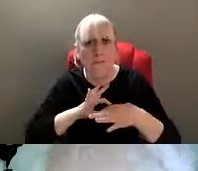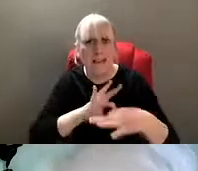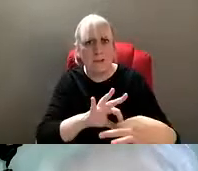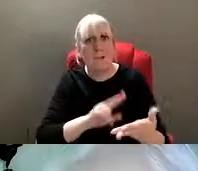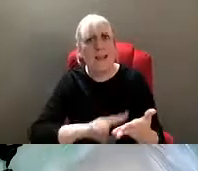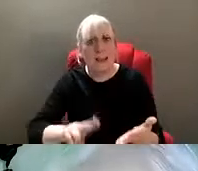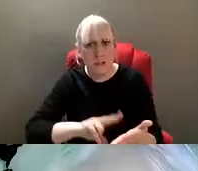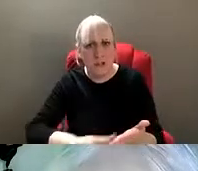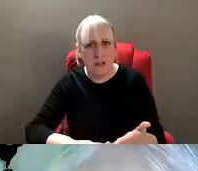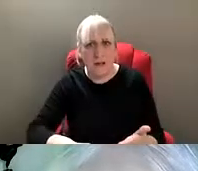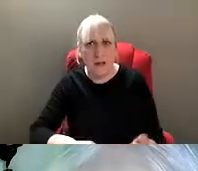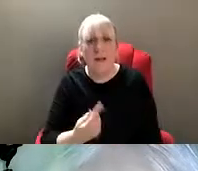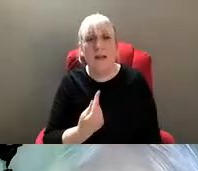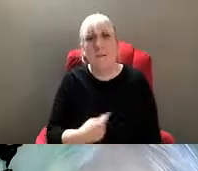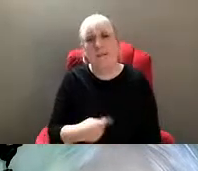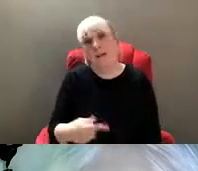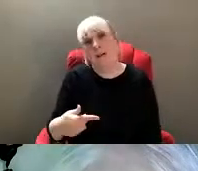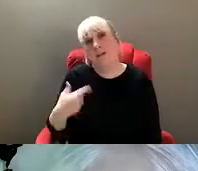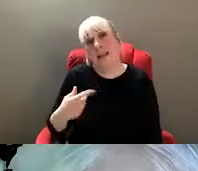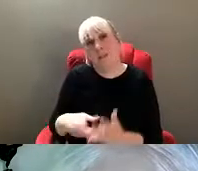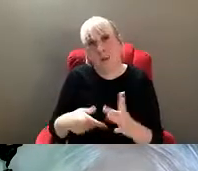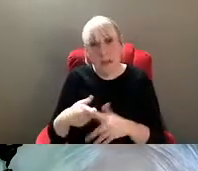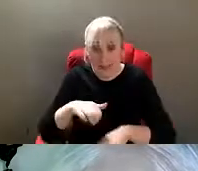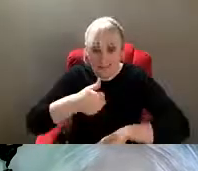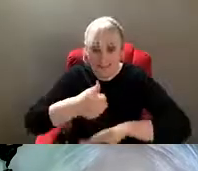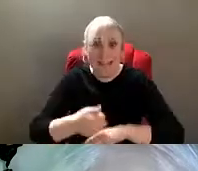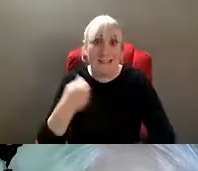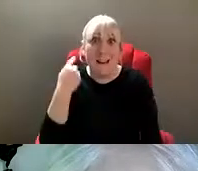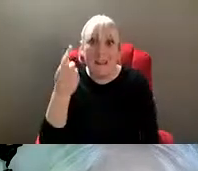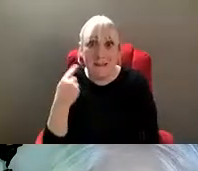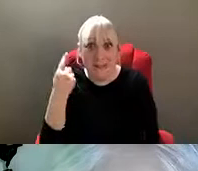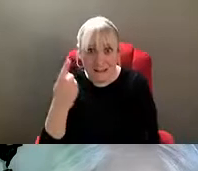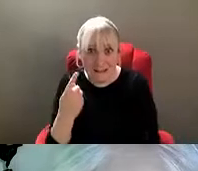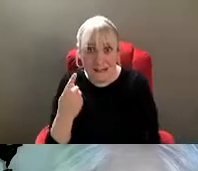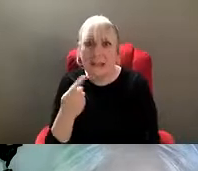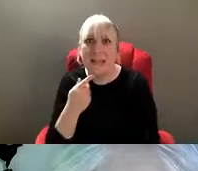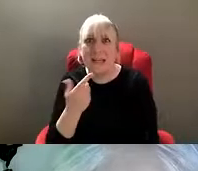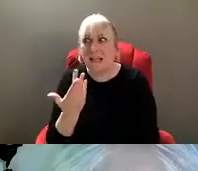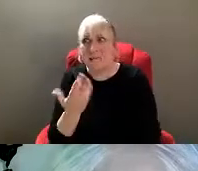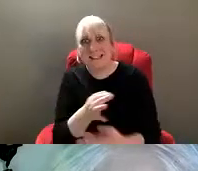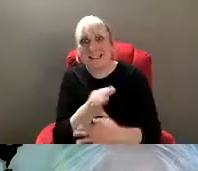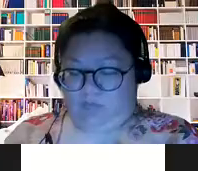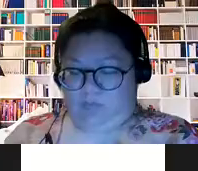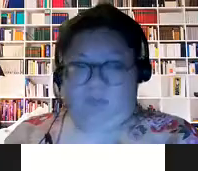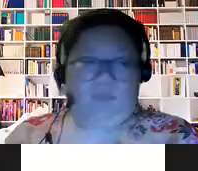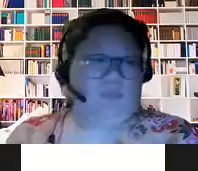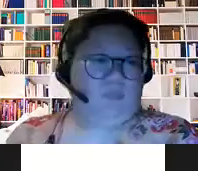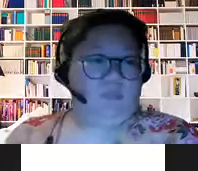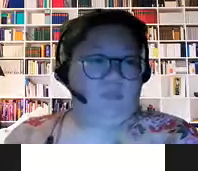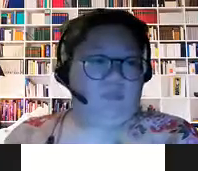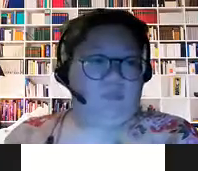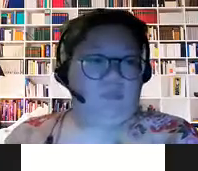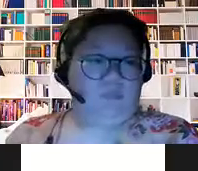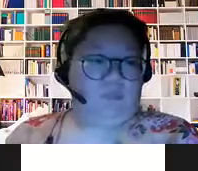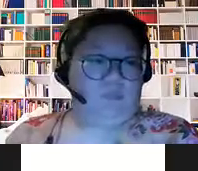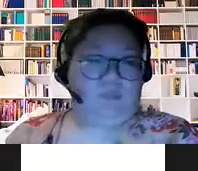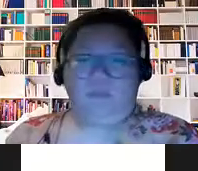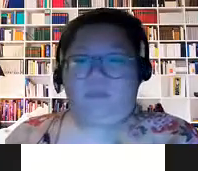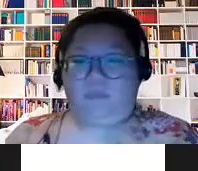the uk and being based in london in an urban environment um i find it um you know like uh